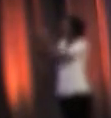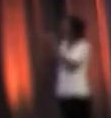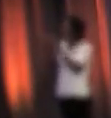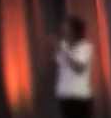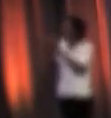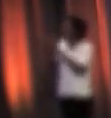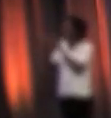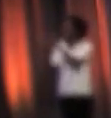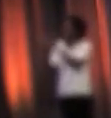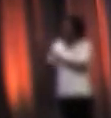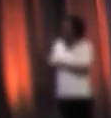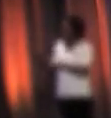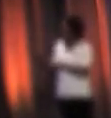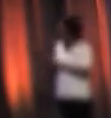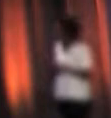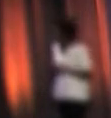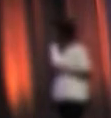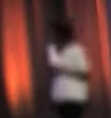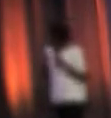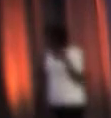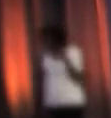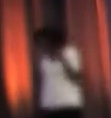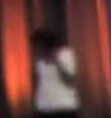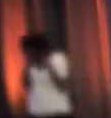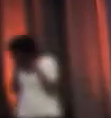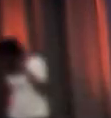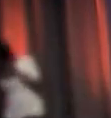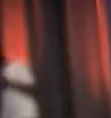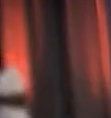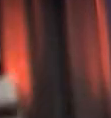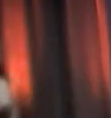in mind, our prism exposes here a sector.